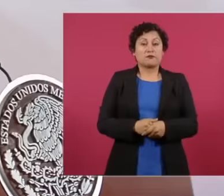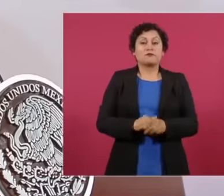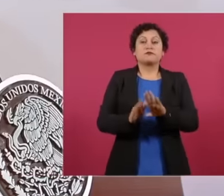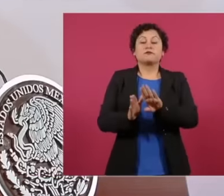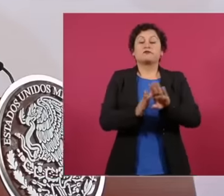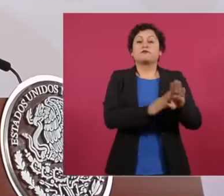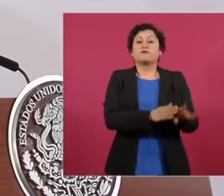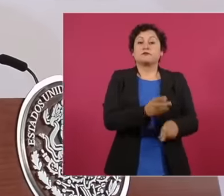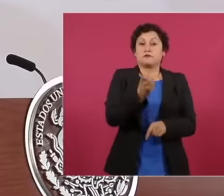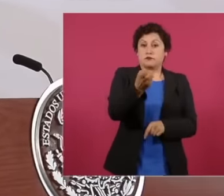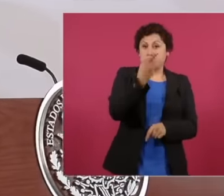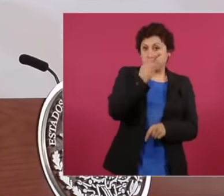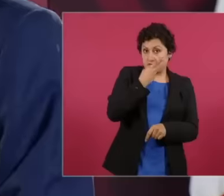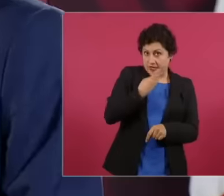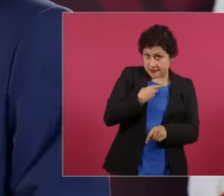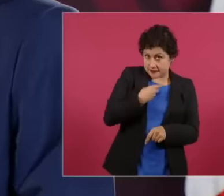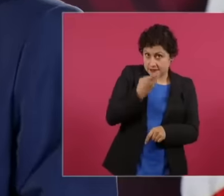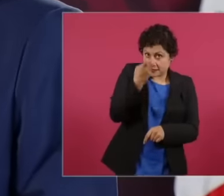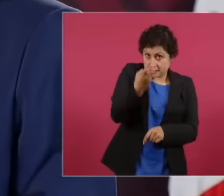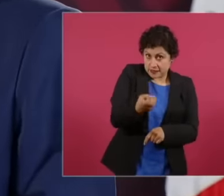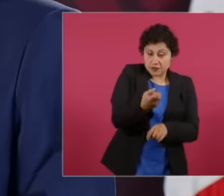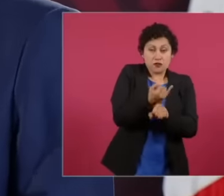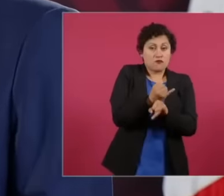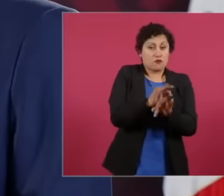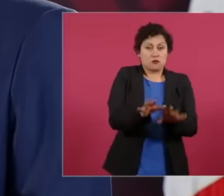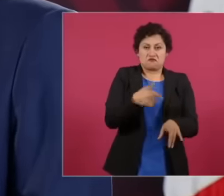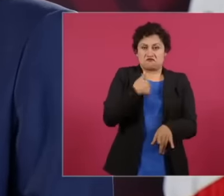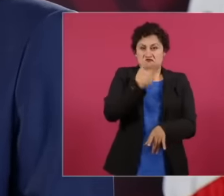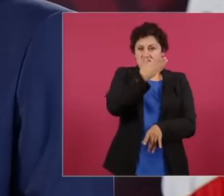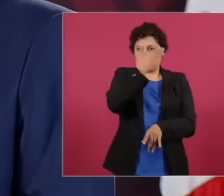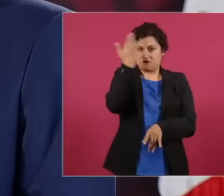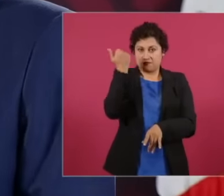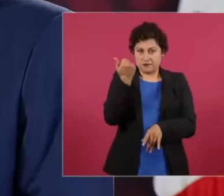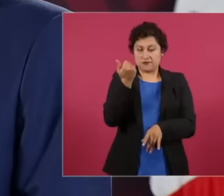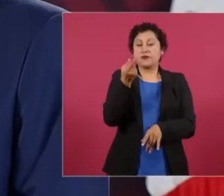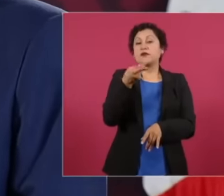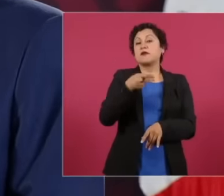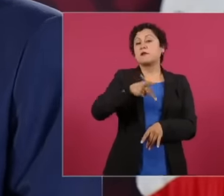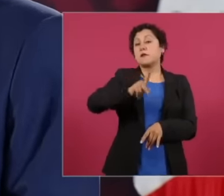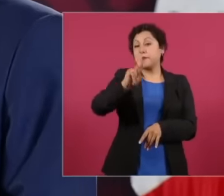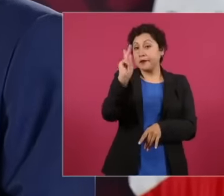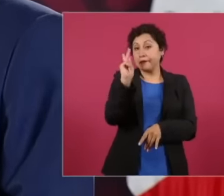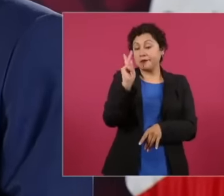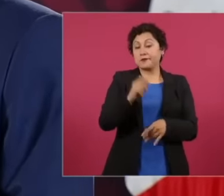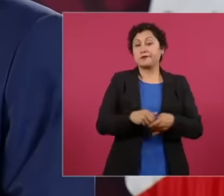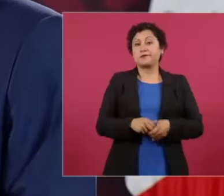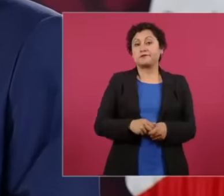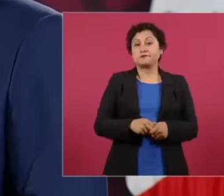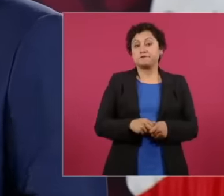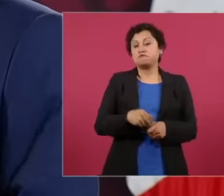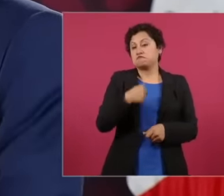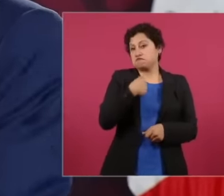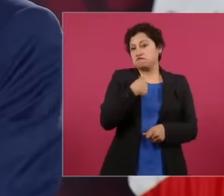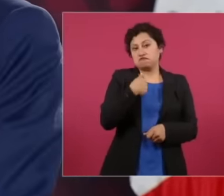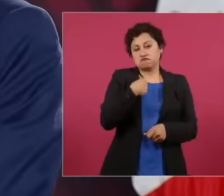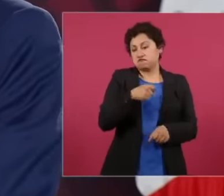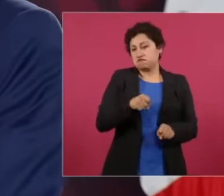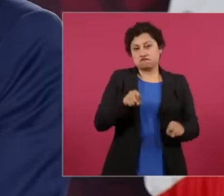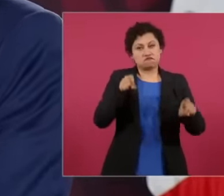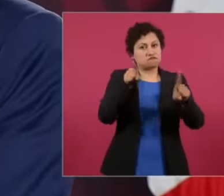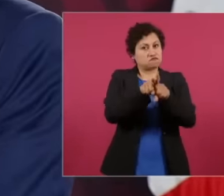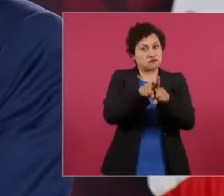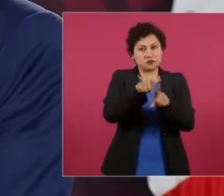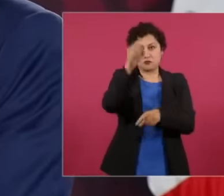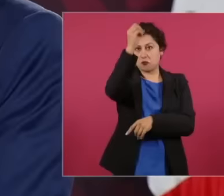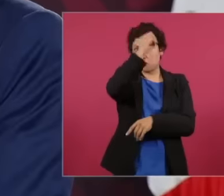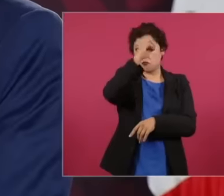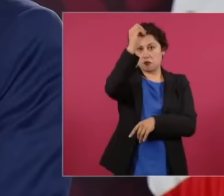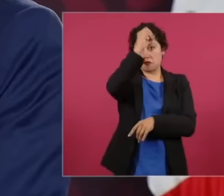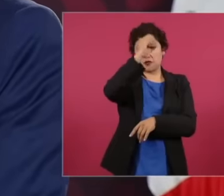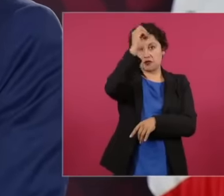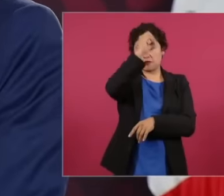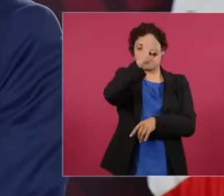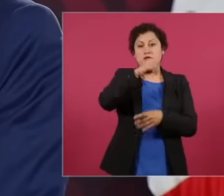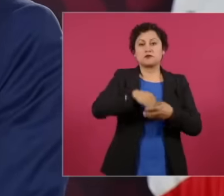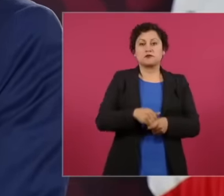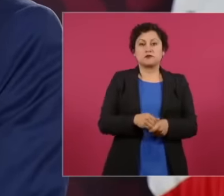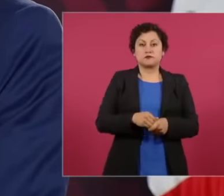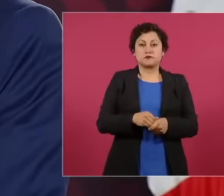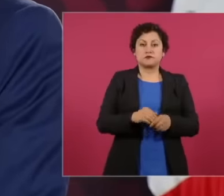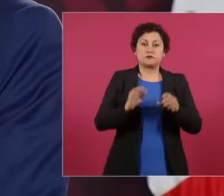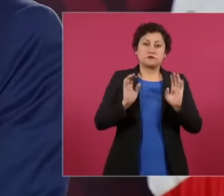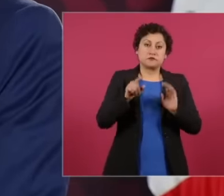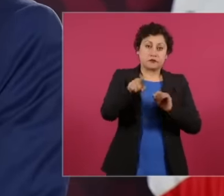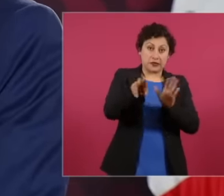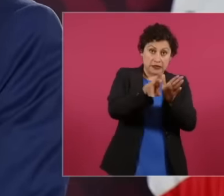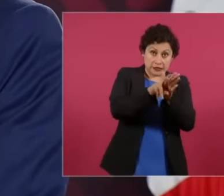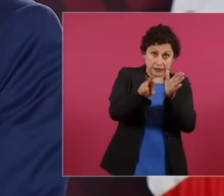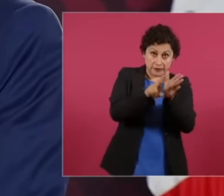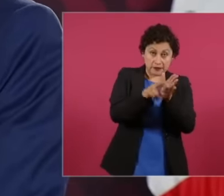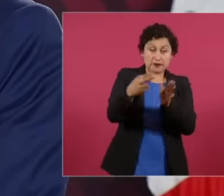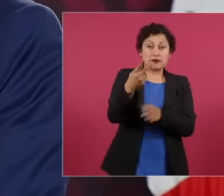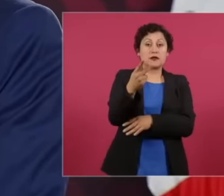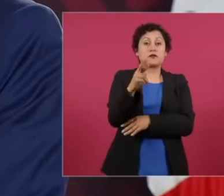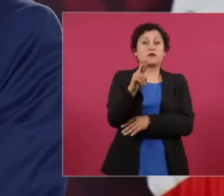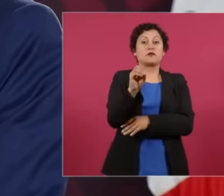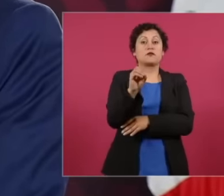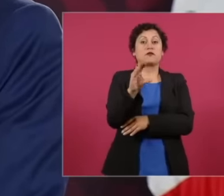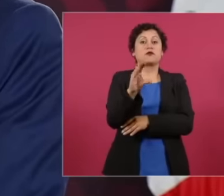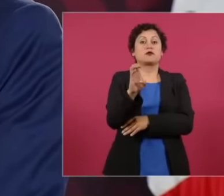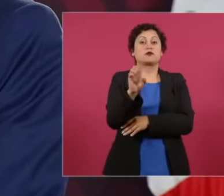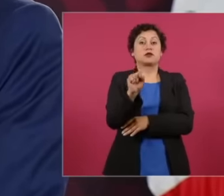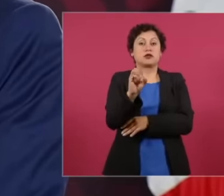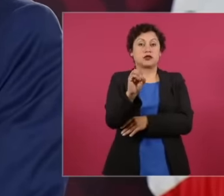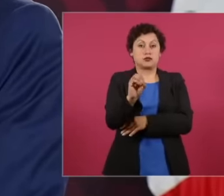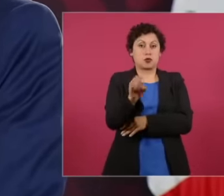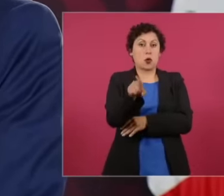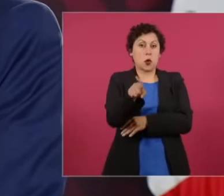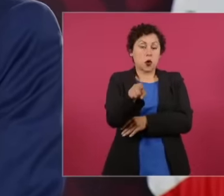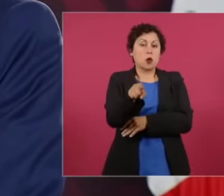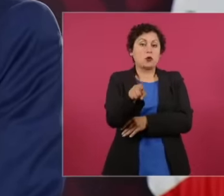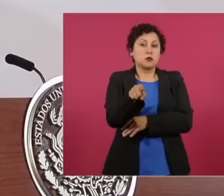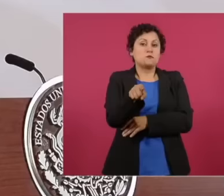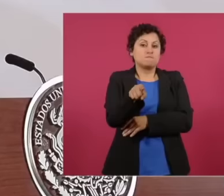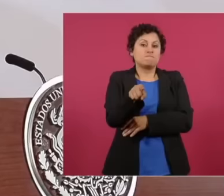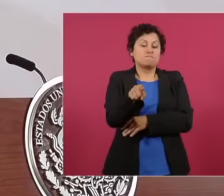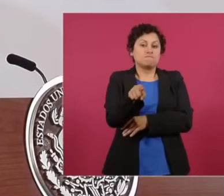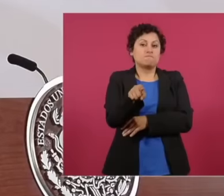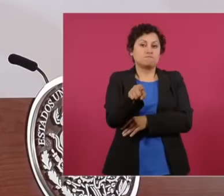what you are proposing, what I do maintain that there is on the part of the process eh an intention to